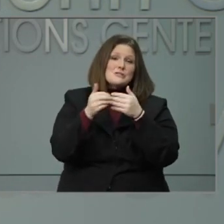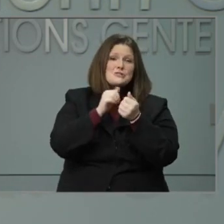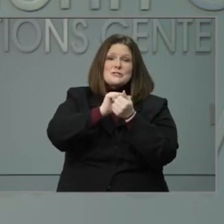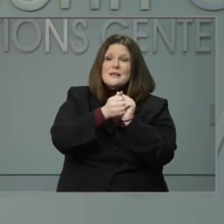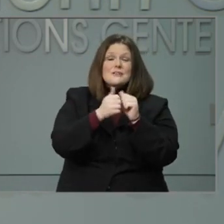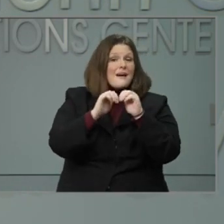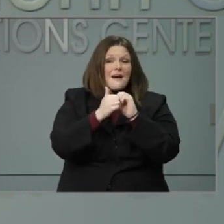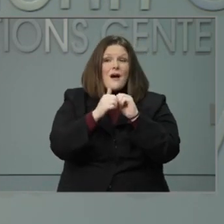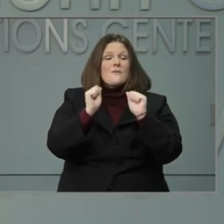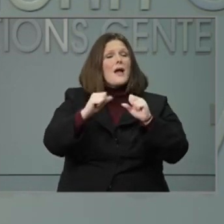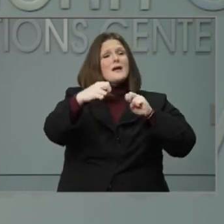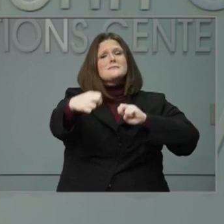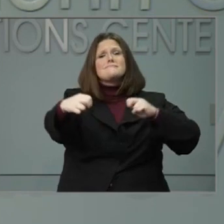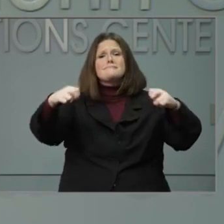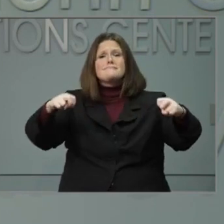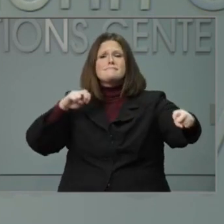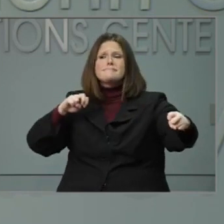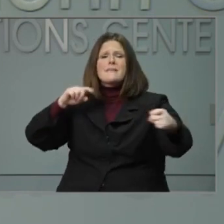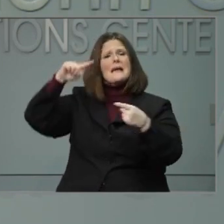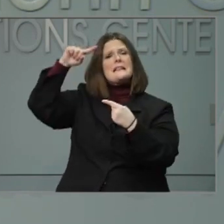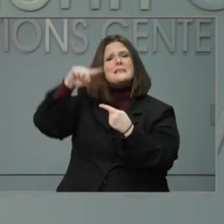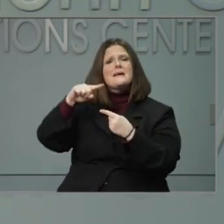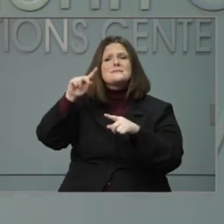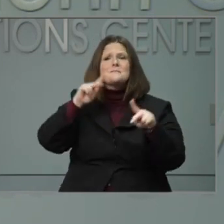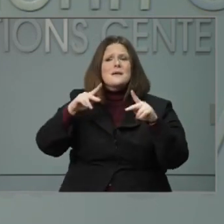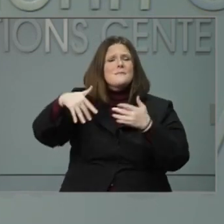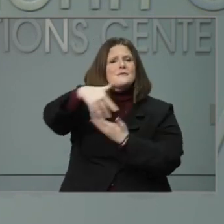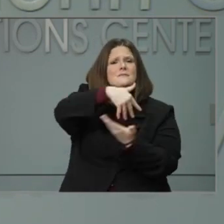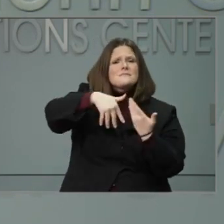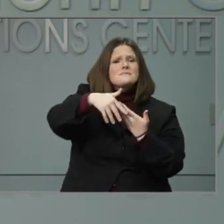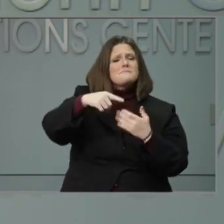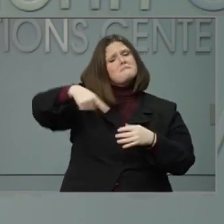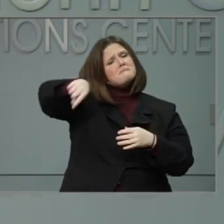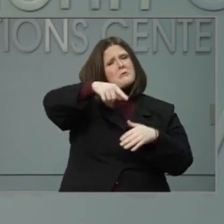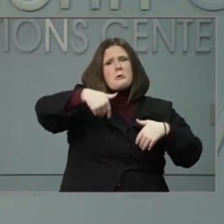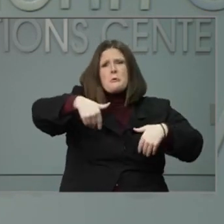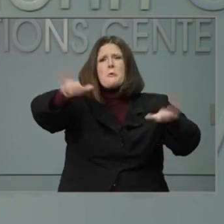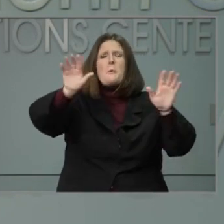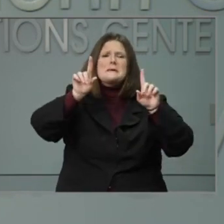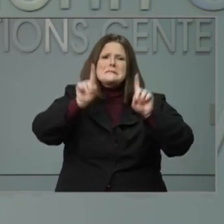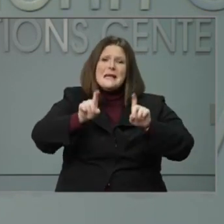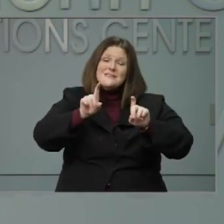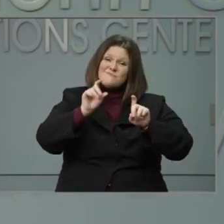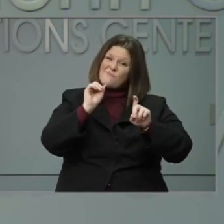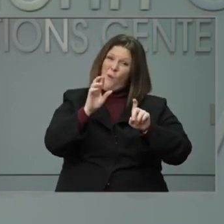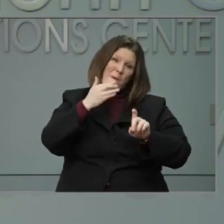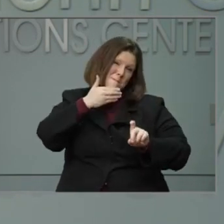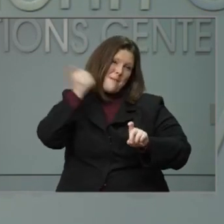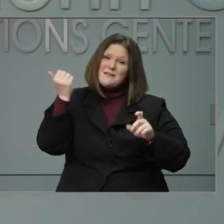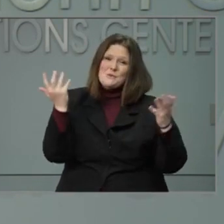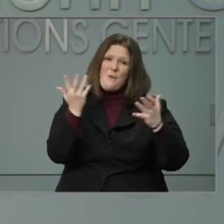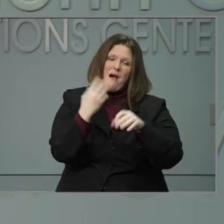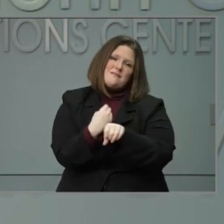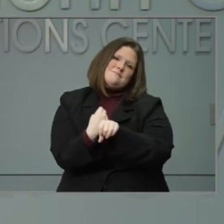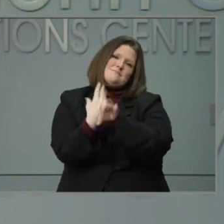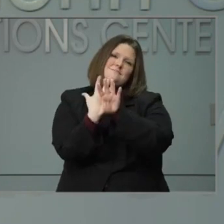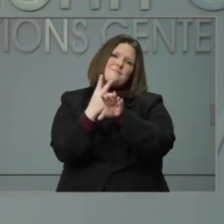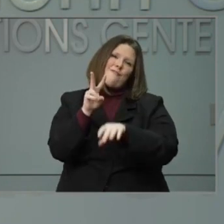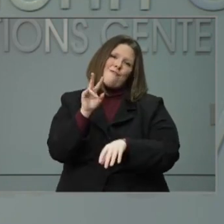YEAR. REDUCE THE INVITE LIST. SPACE OUT YOUR TABLES. GET A COVID TEST BEFORE THE EVENT.